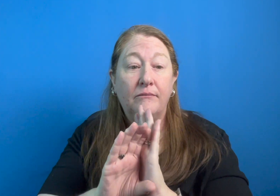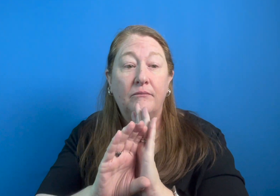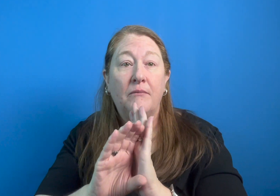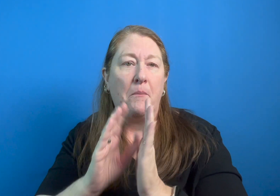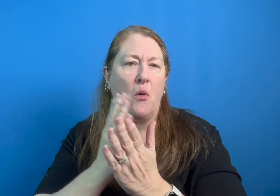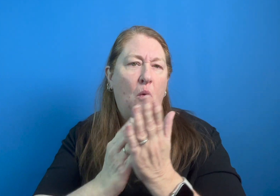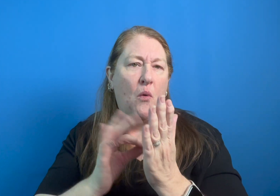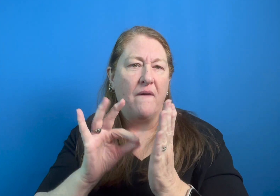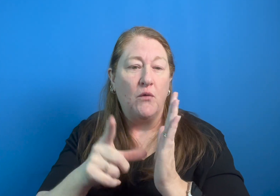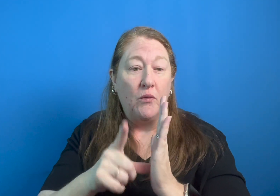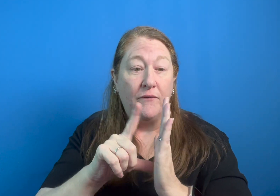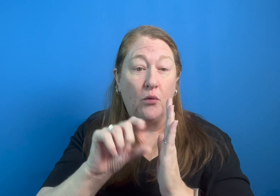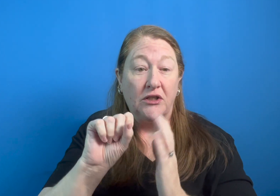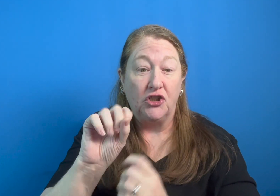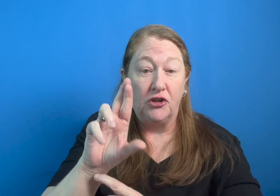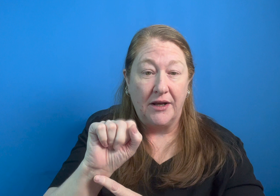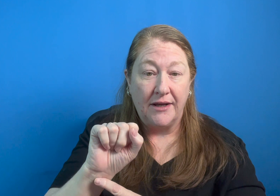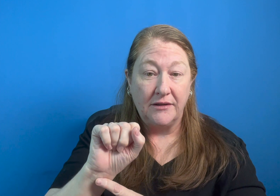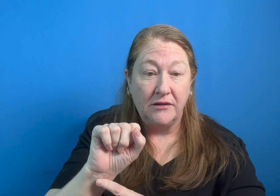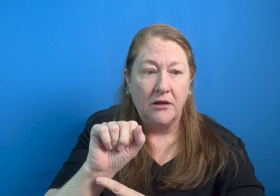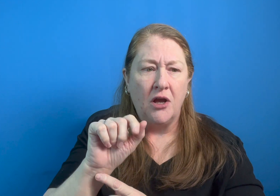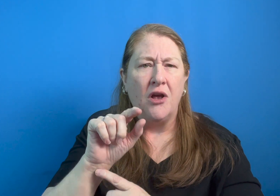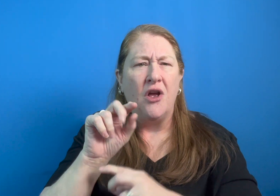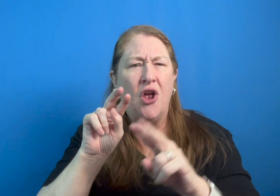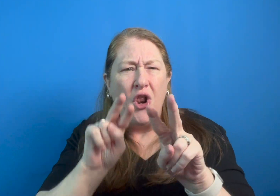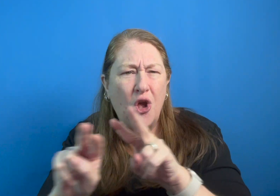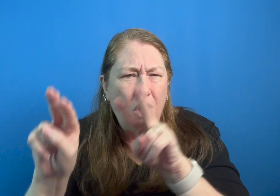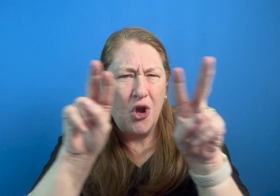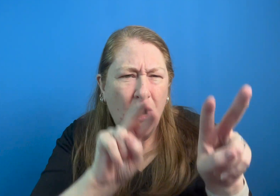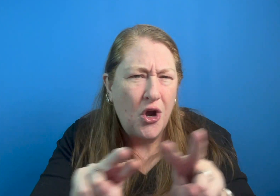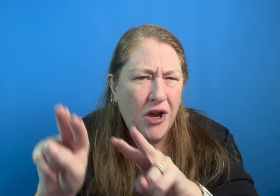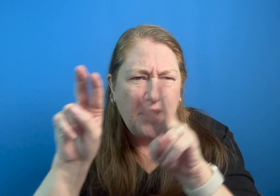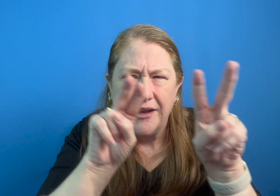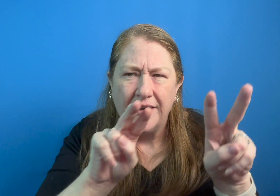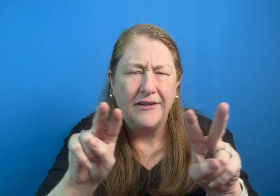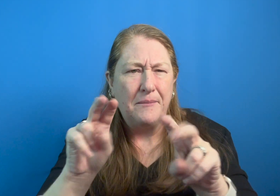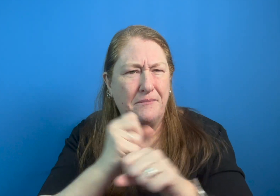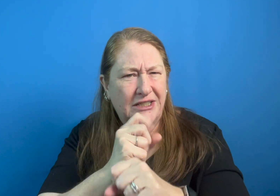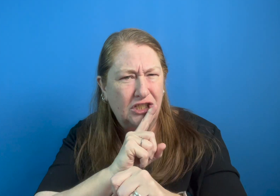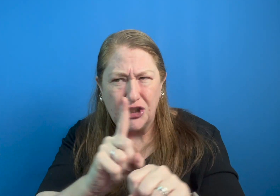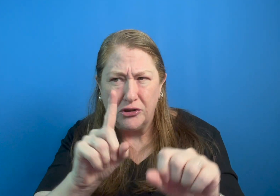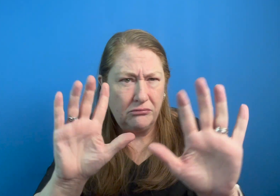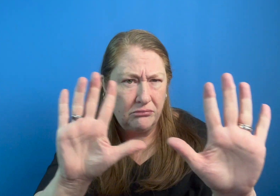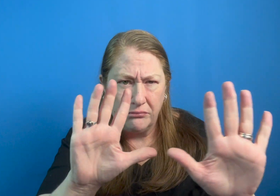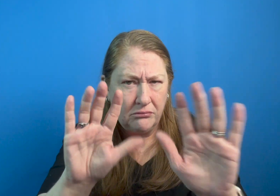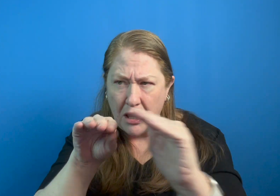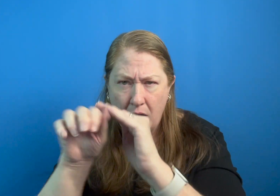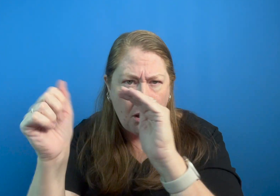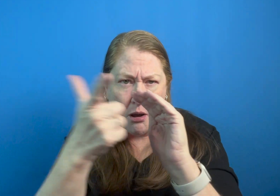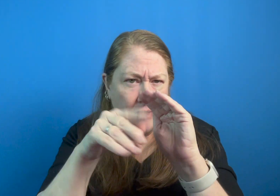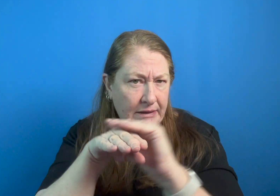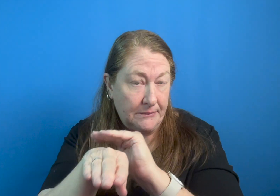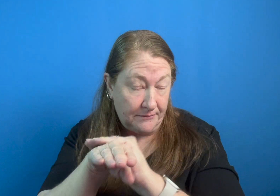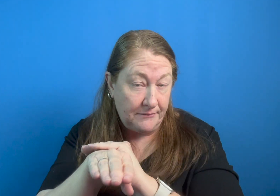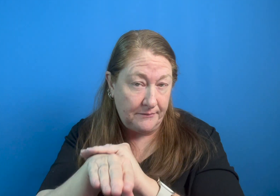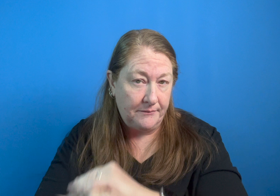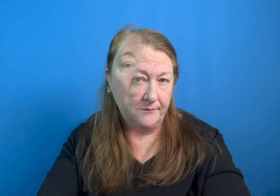and images as part of the review of other SRS (while you are reviewing other SRS, look for this to save time).